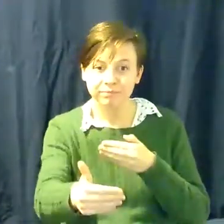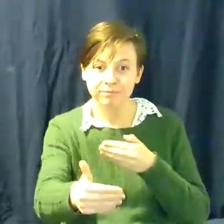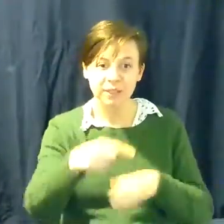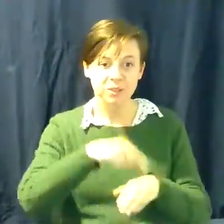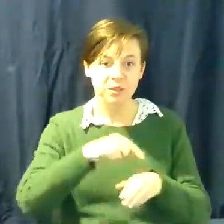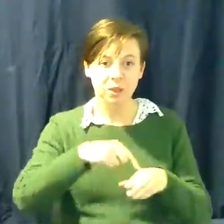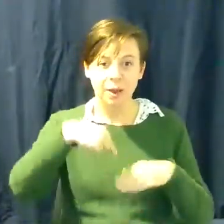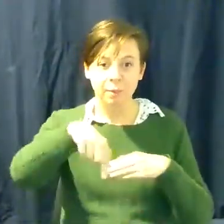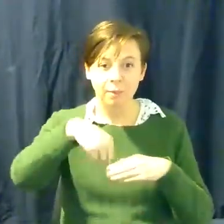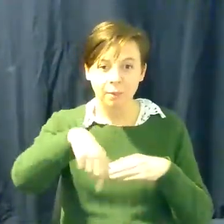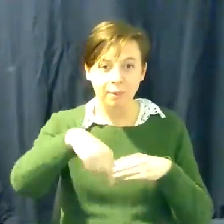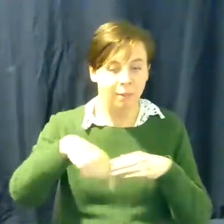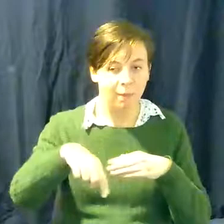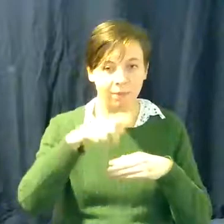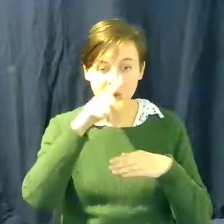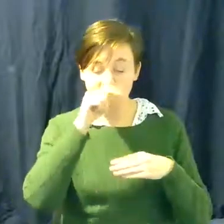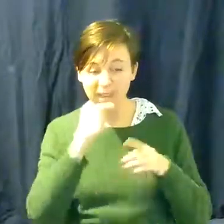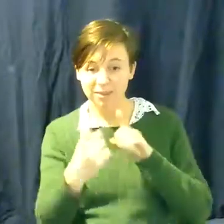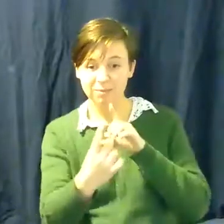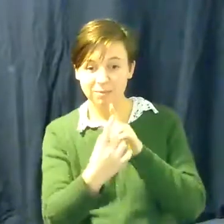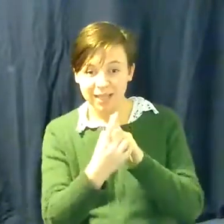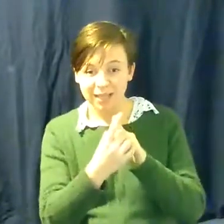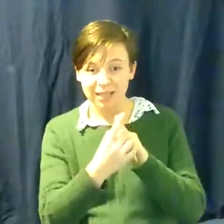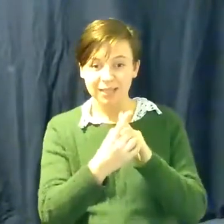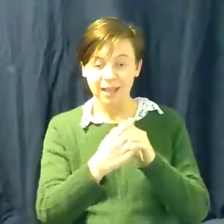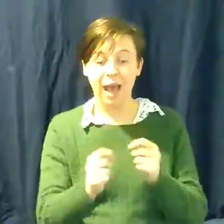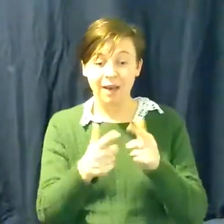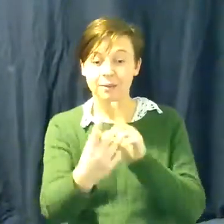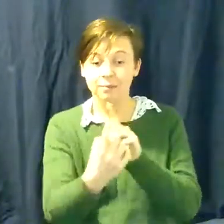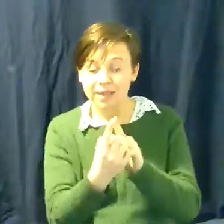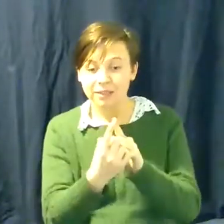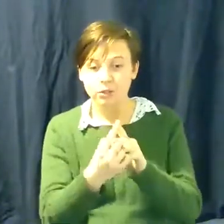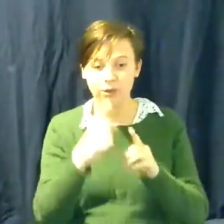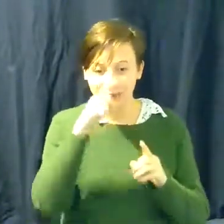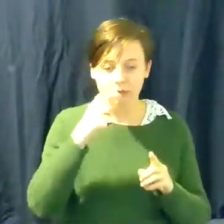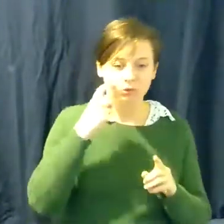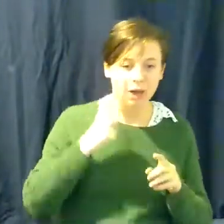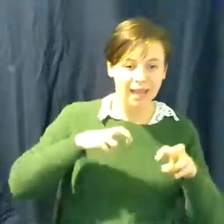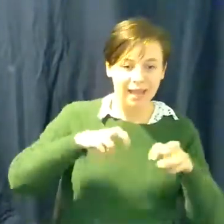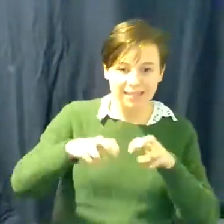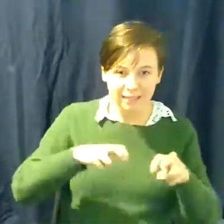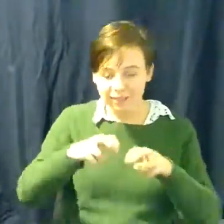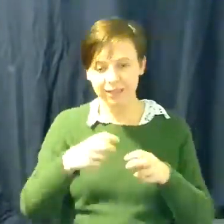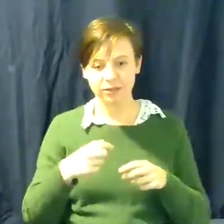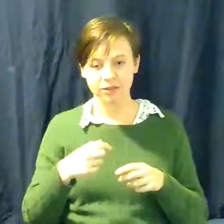we recommend with mentoring